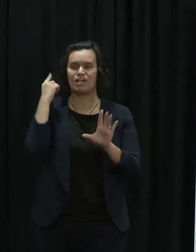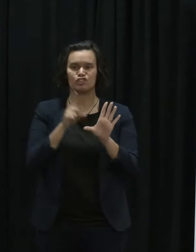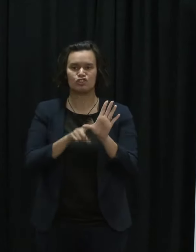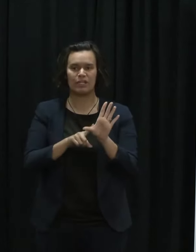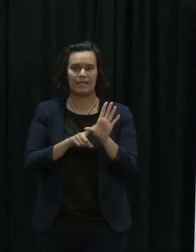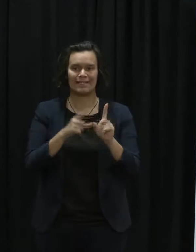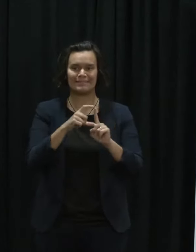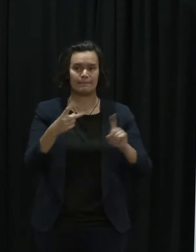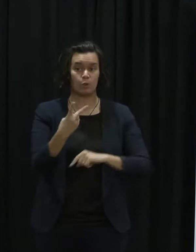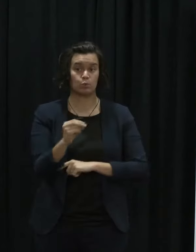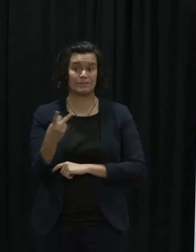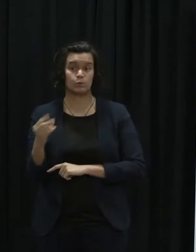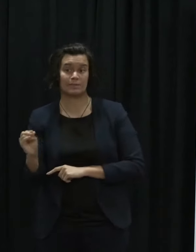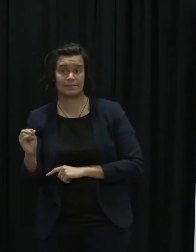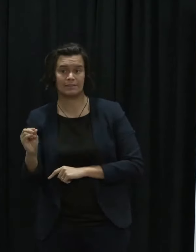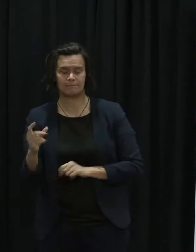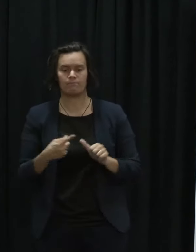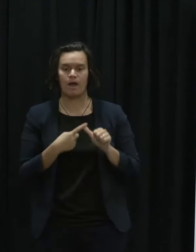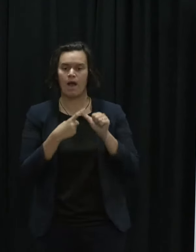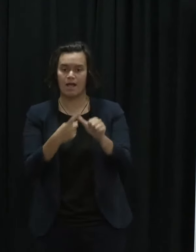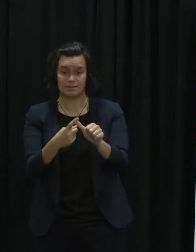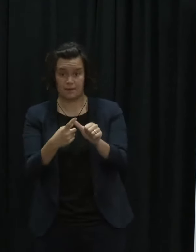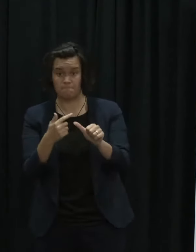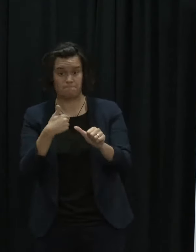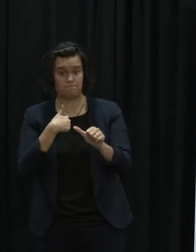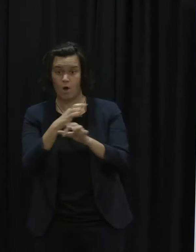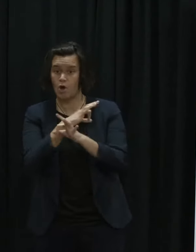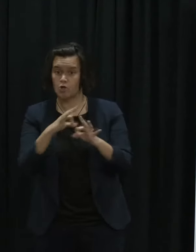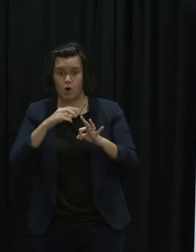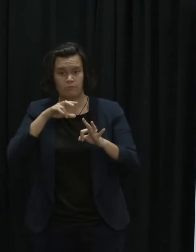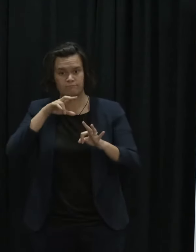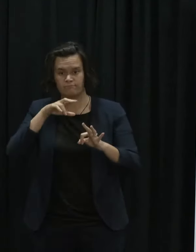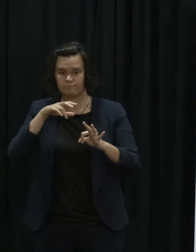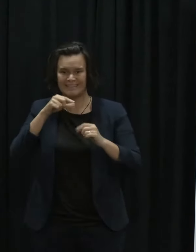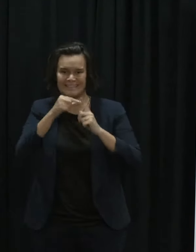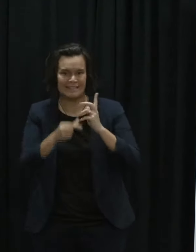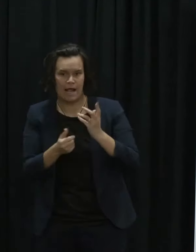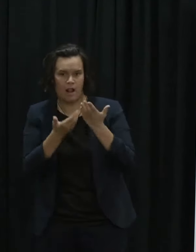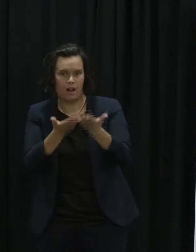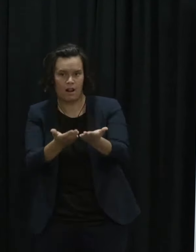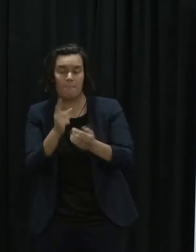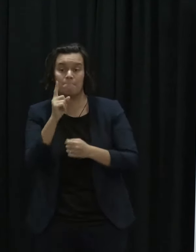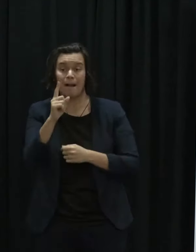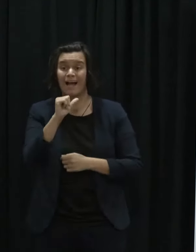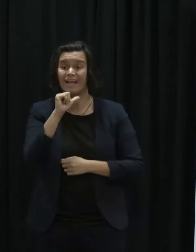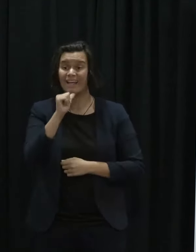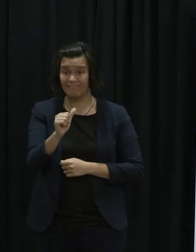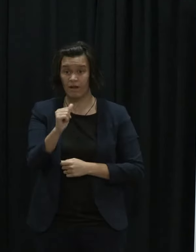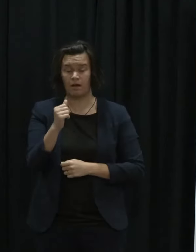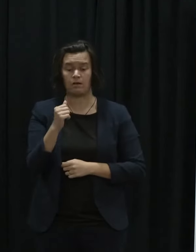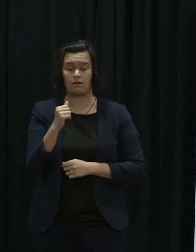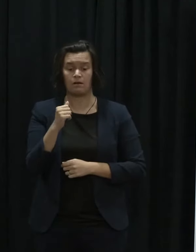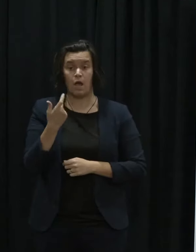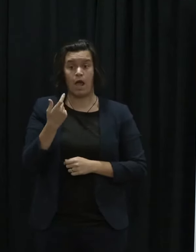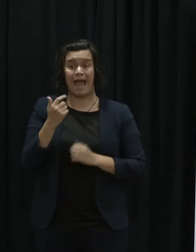were out in December 2020? Sorry I have never made arbitrary calls on any particular level but what I